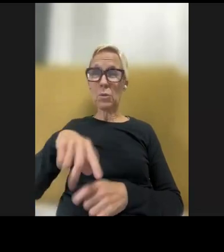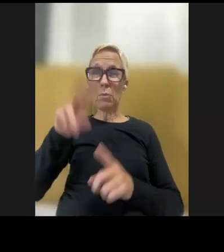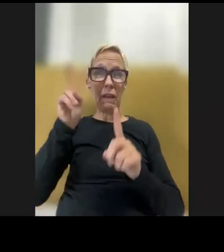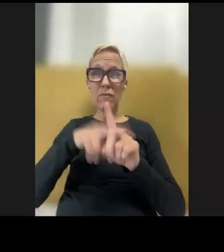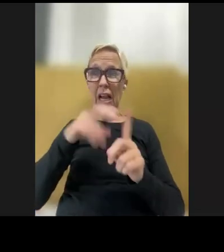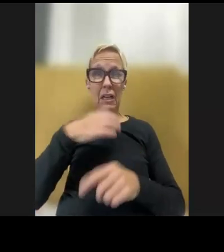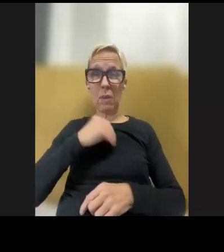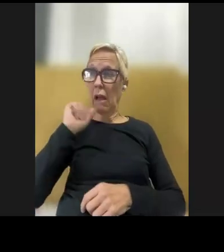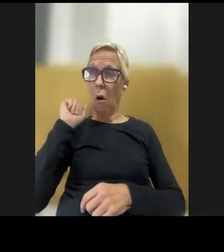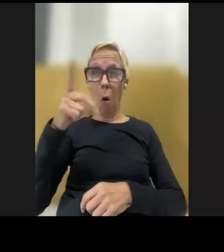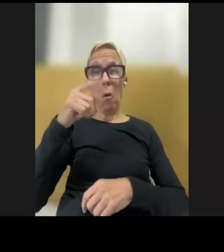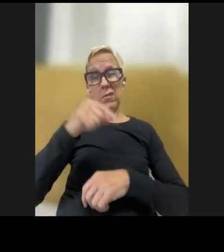I was wondering so far file the complaints and stuff, and like, when in your opinion, should we like bring it to the level of filing a complaint?